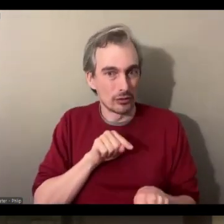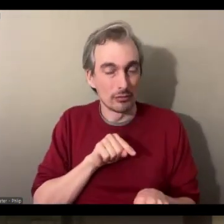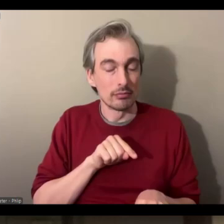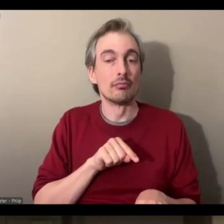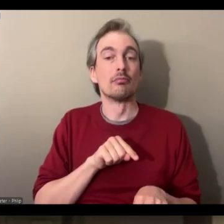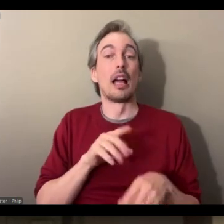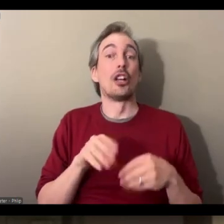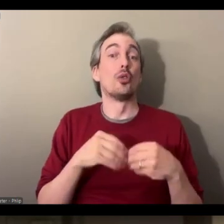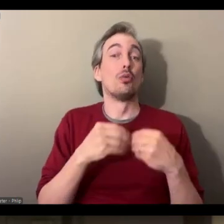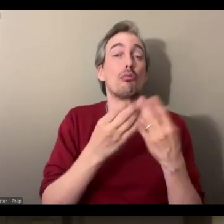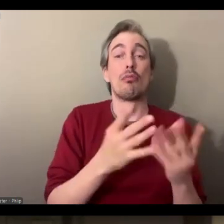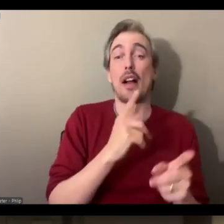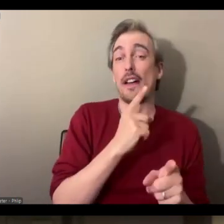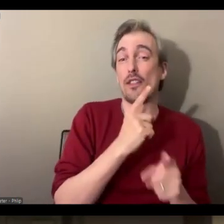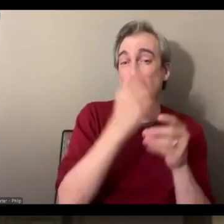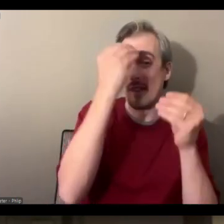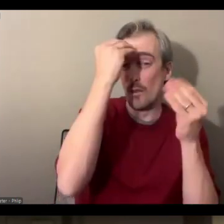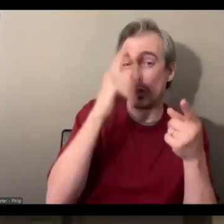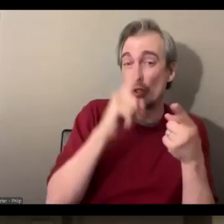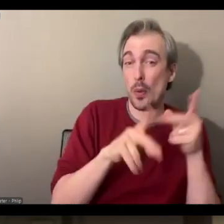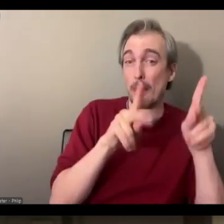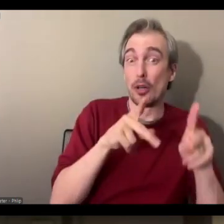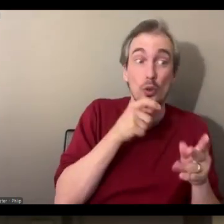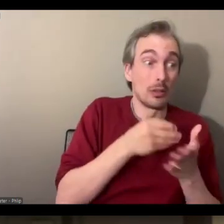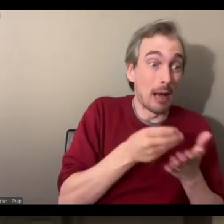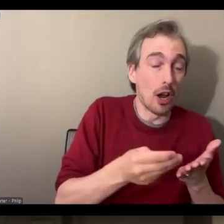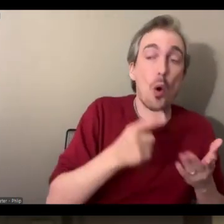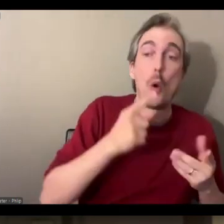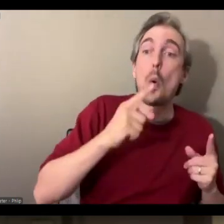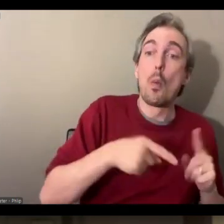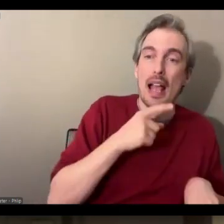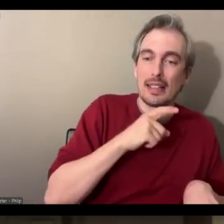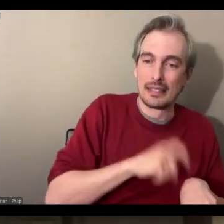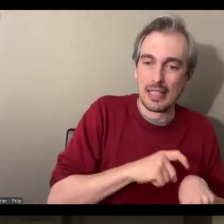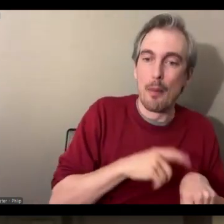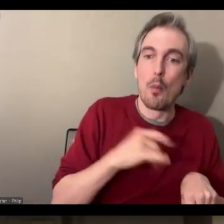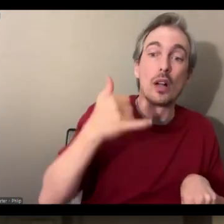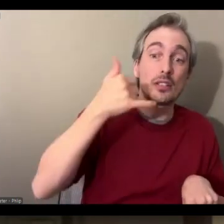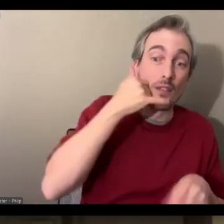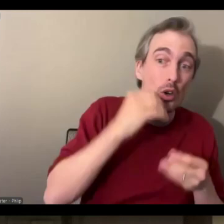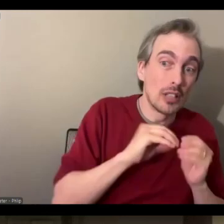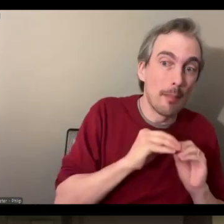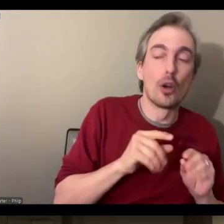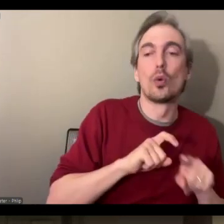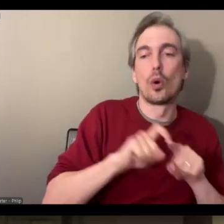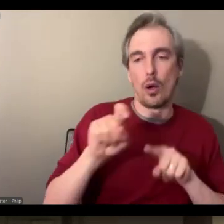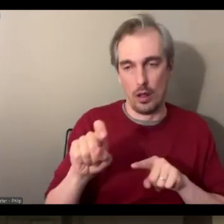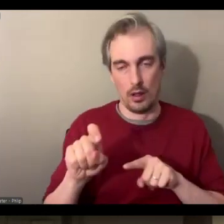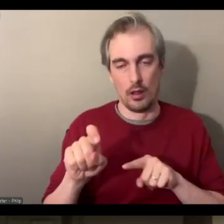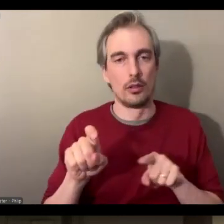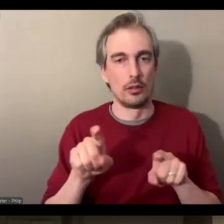of their journey that they need the information. Everyone across the board, across these groups,